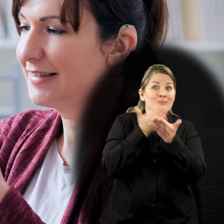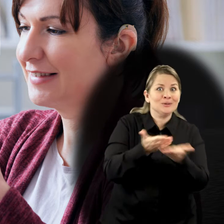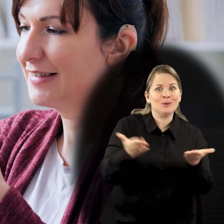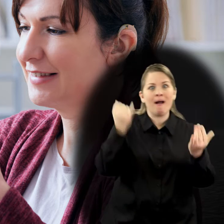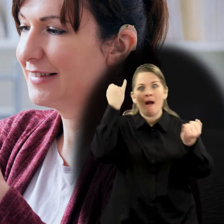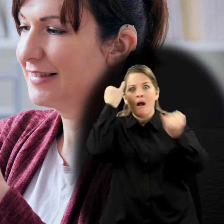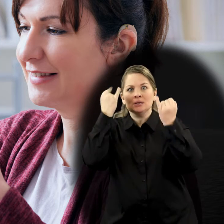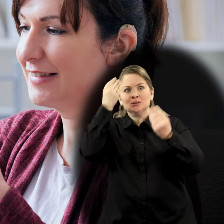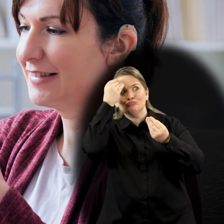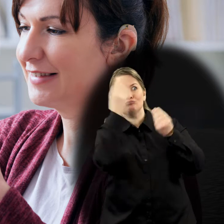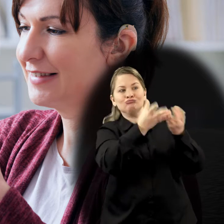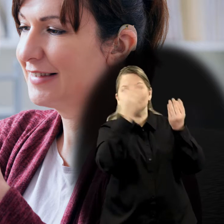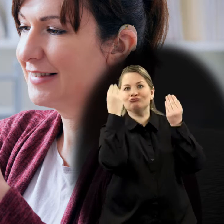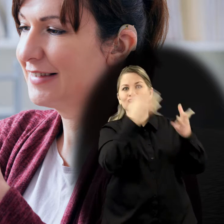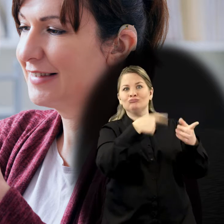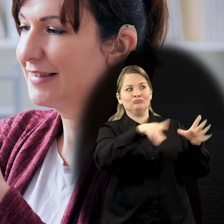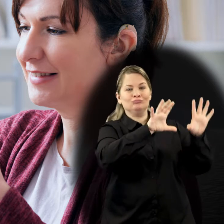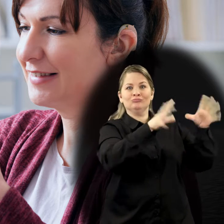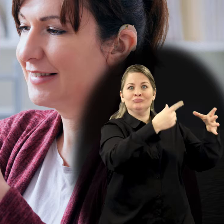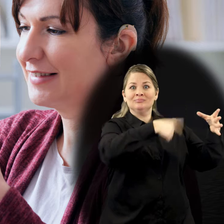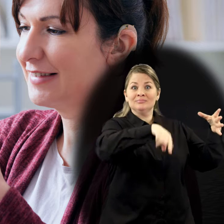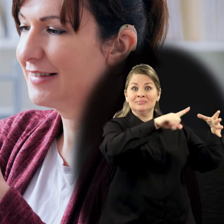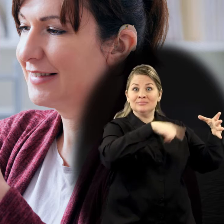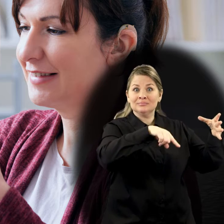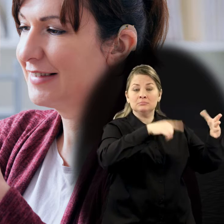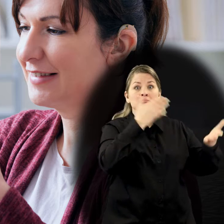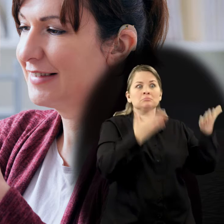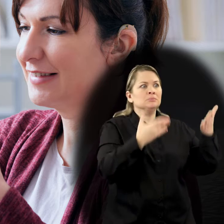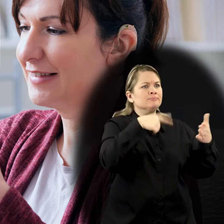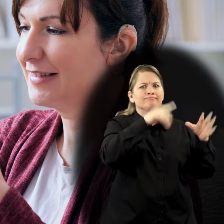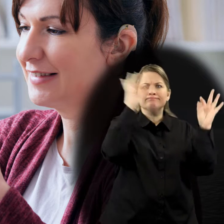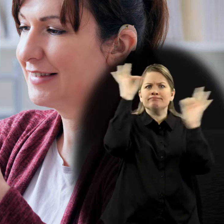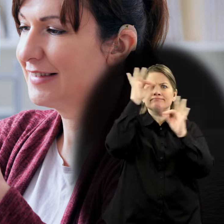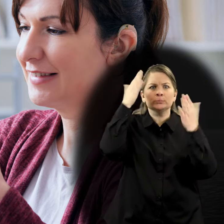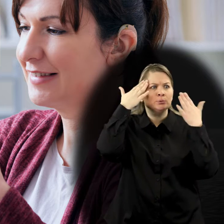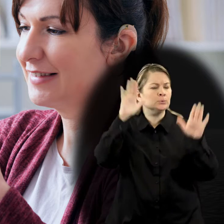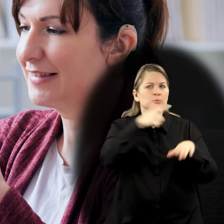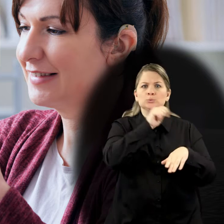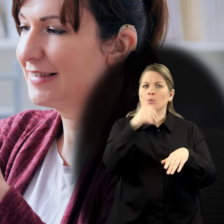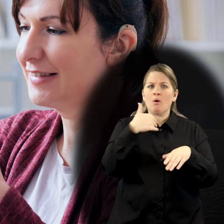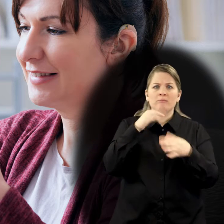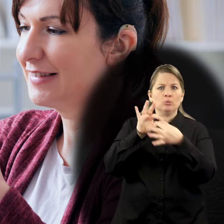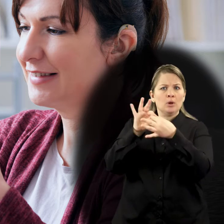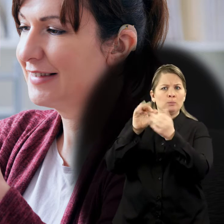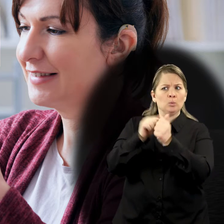An entity may not have a relationship with a service provider